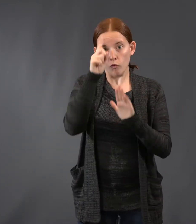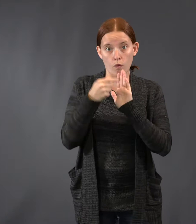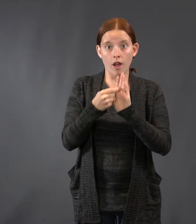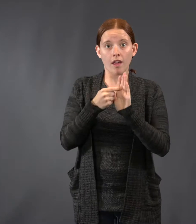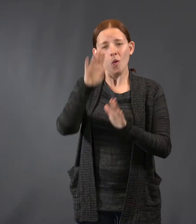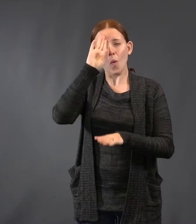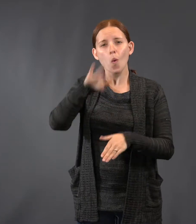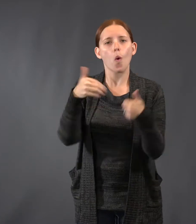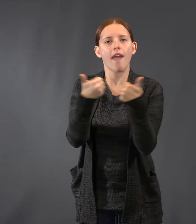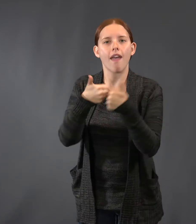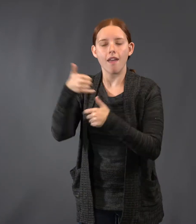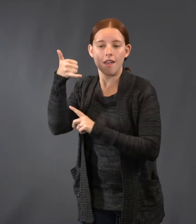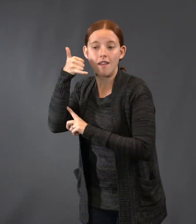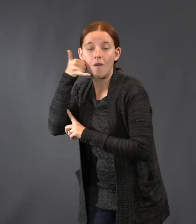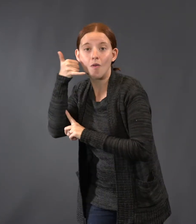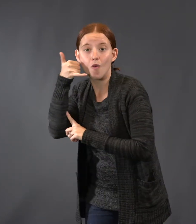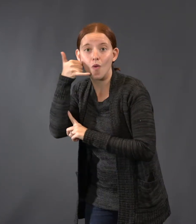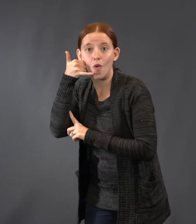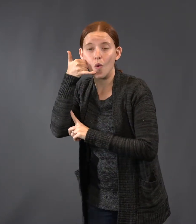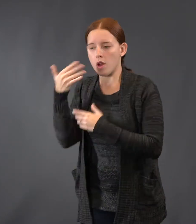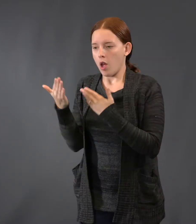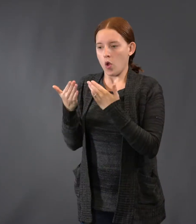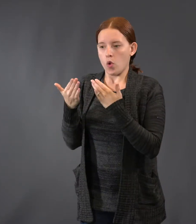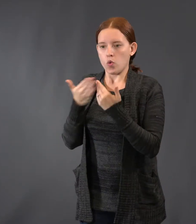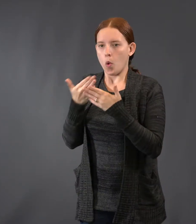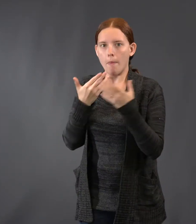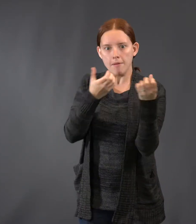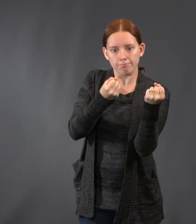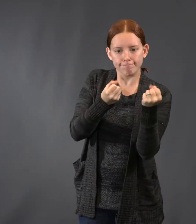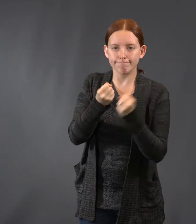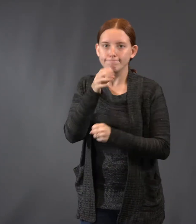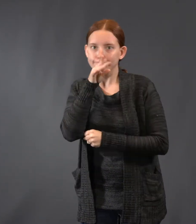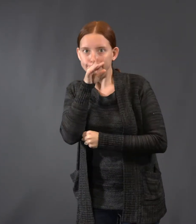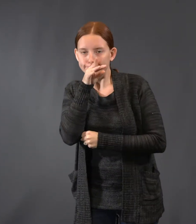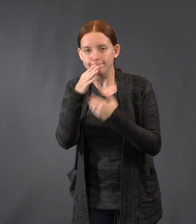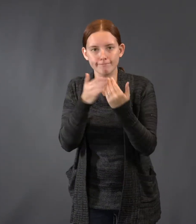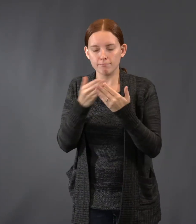For example, when you play telephone - it doesn't matter which language it's in -